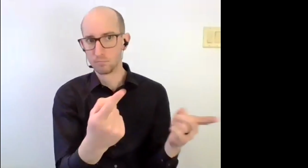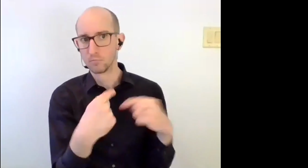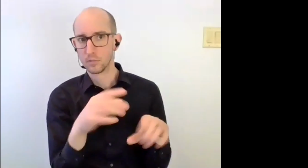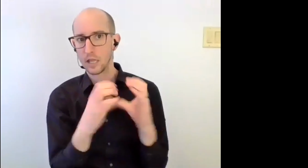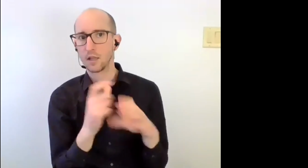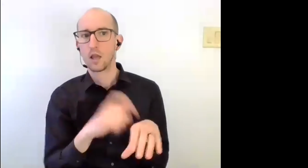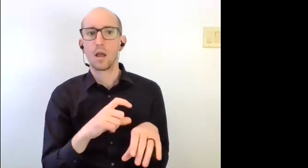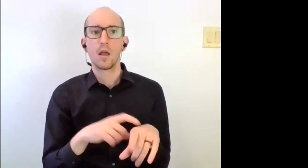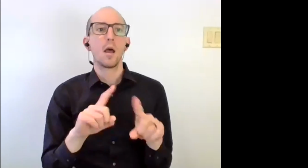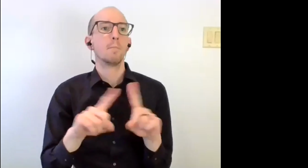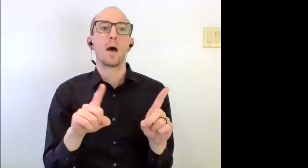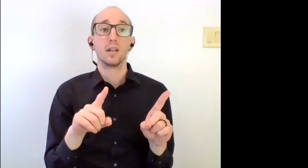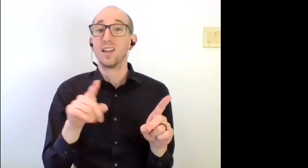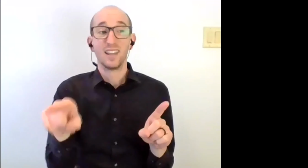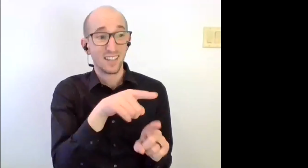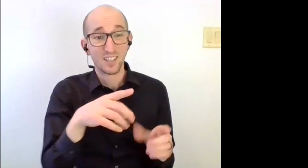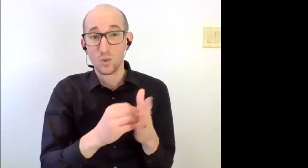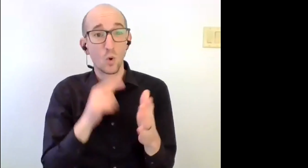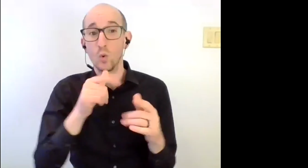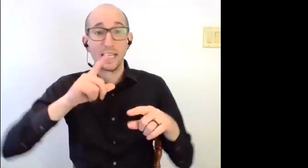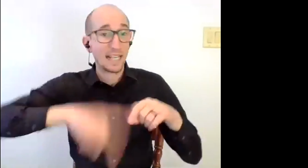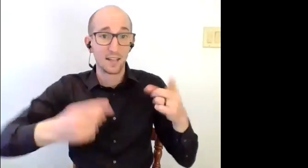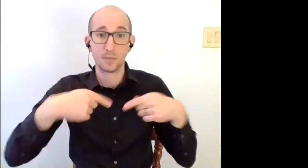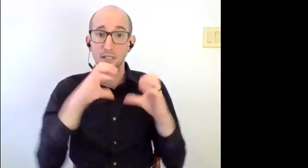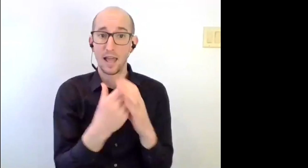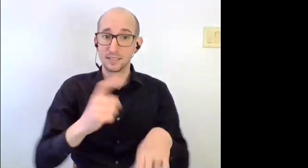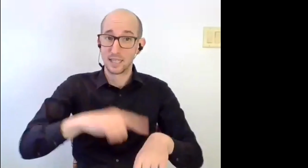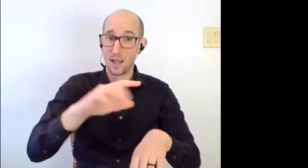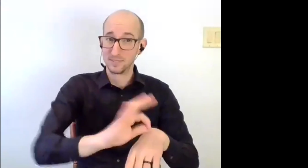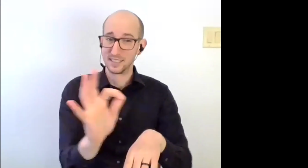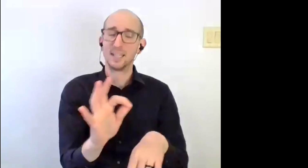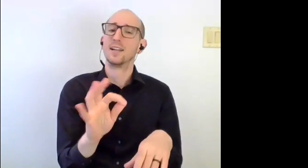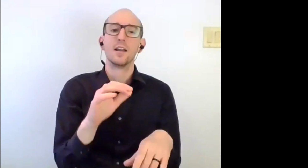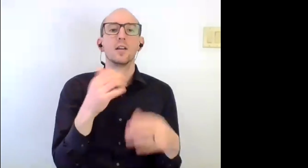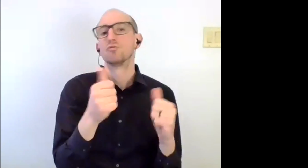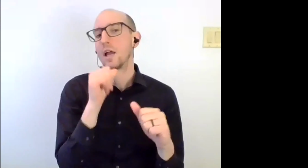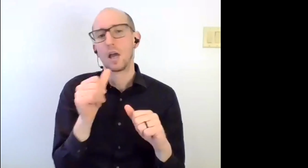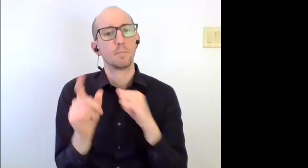students who are able to attend at that 9:00 a.m. time do so.